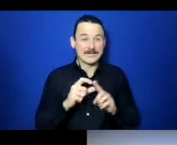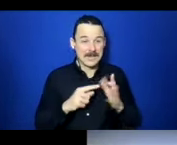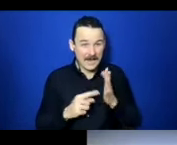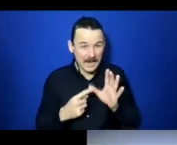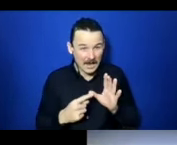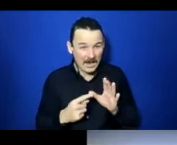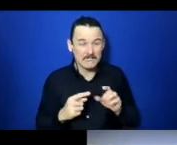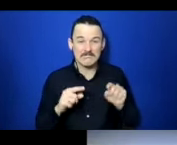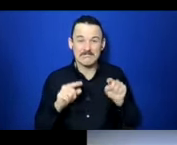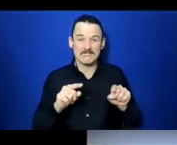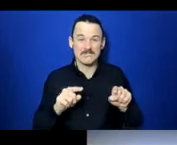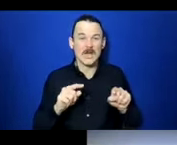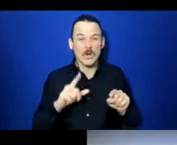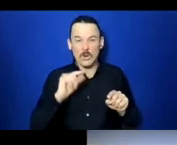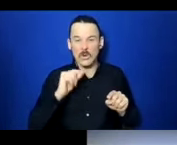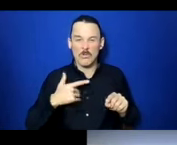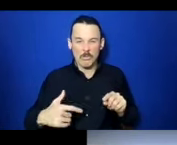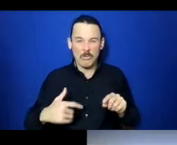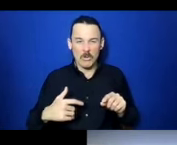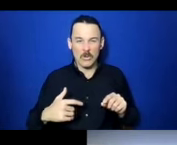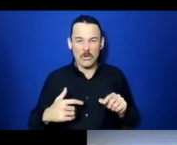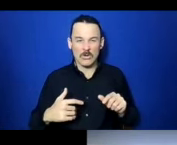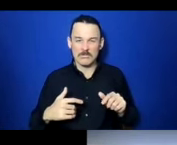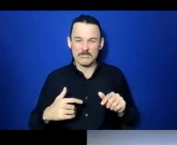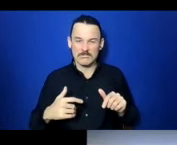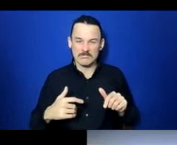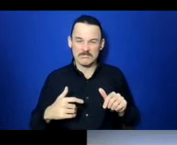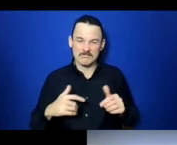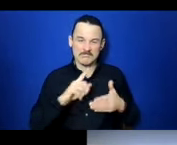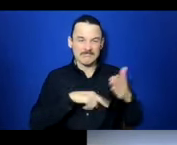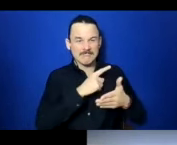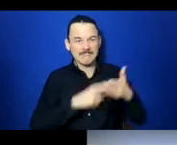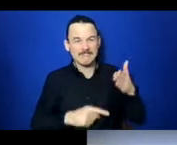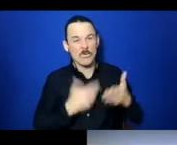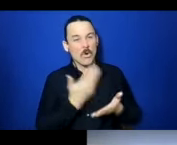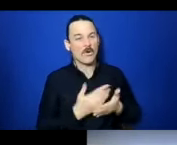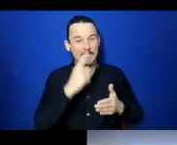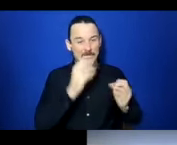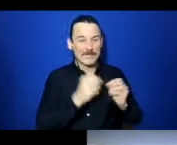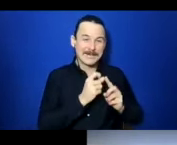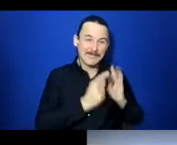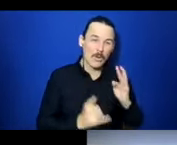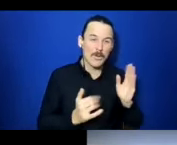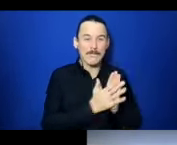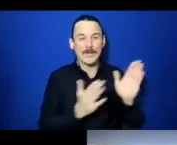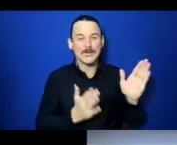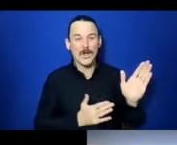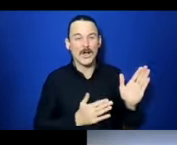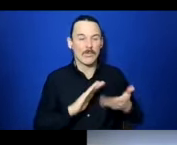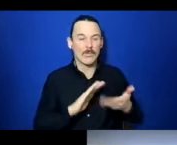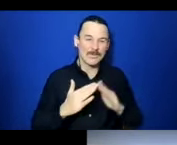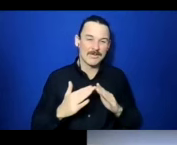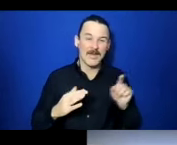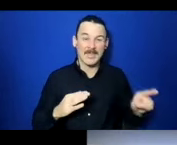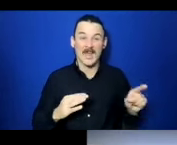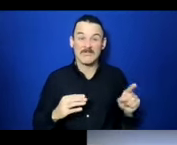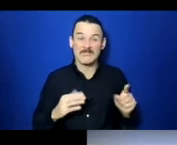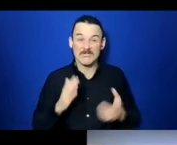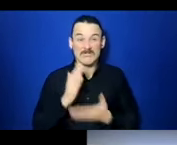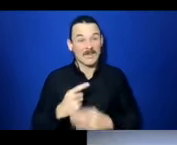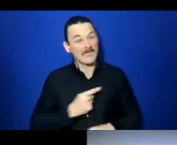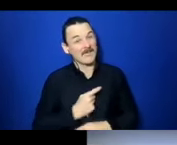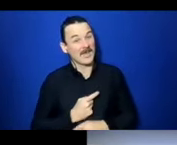prejudices against them. So that that's the con and that's a fear of many people.